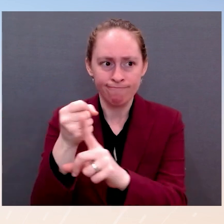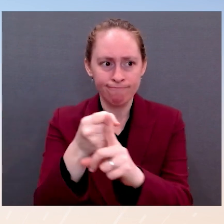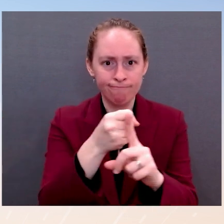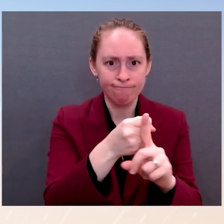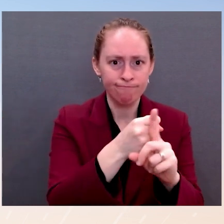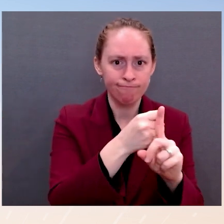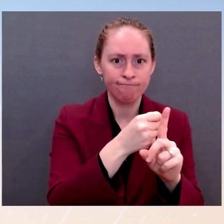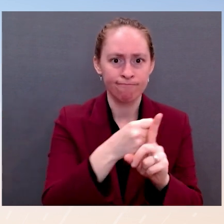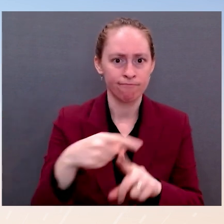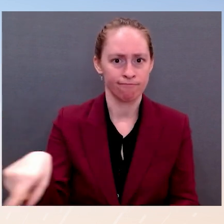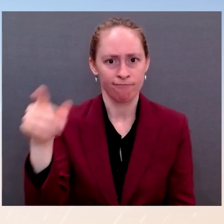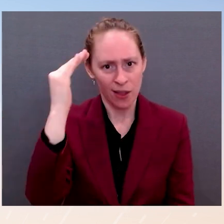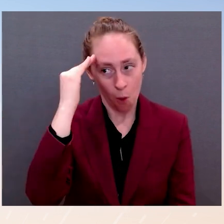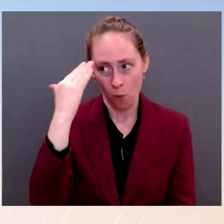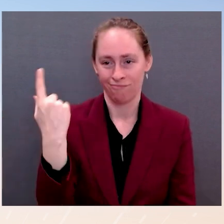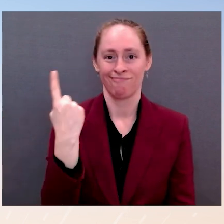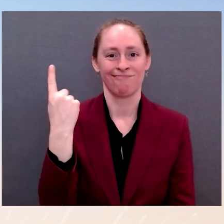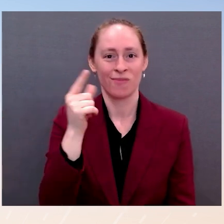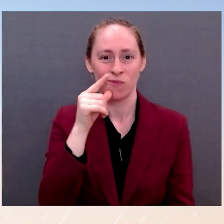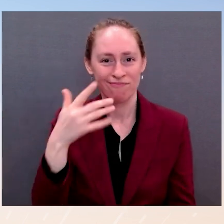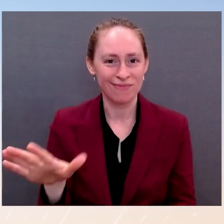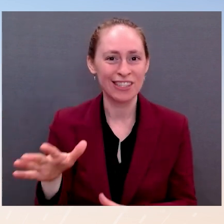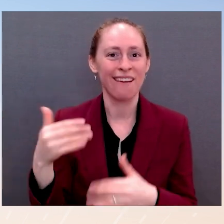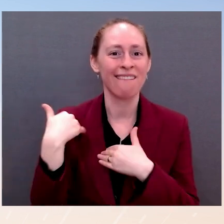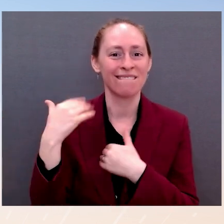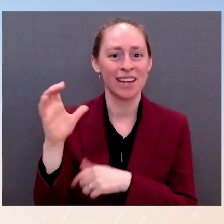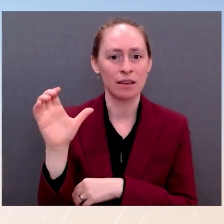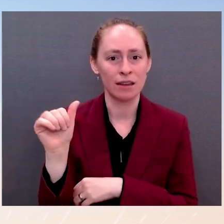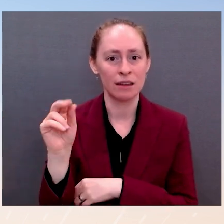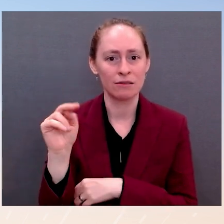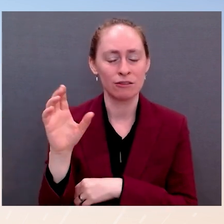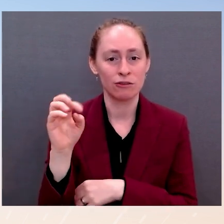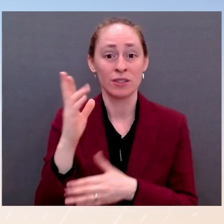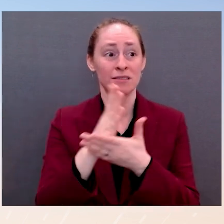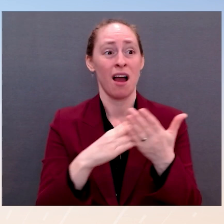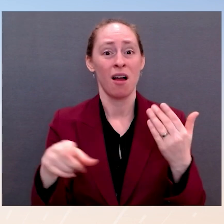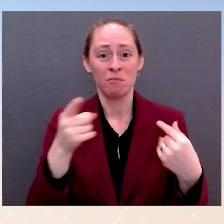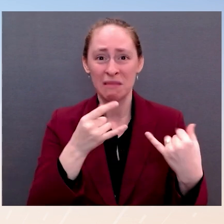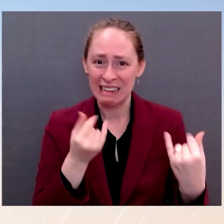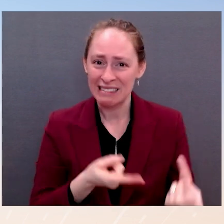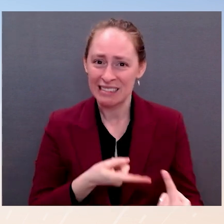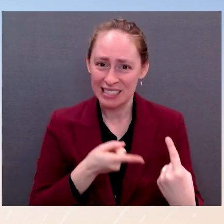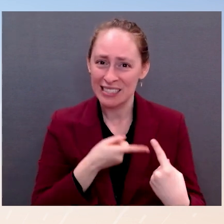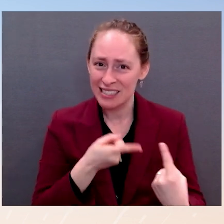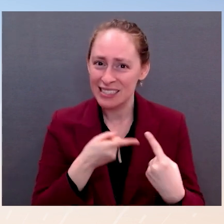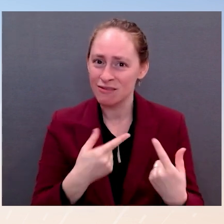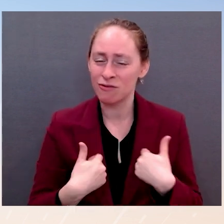We know someone who has had cancer or some one of us has cancer where survivor